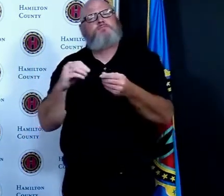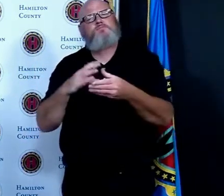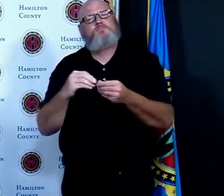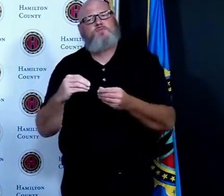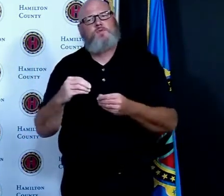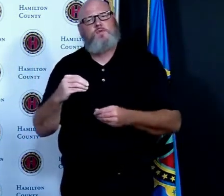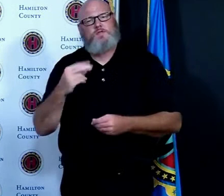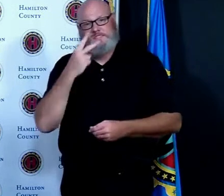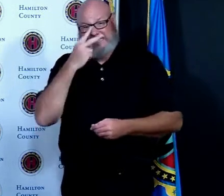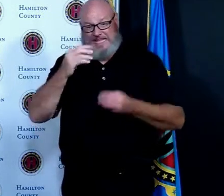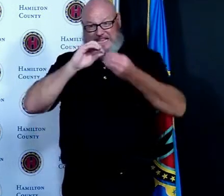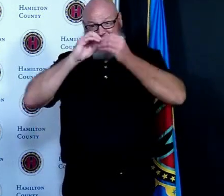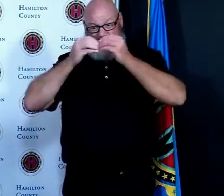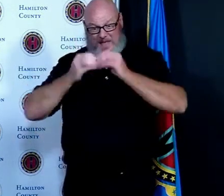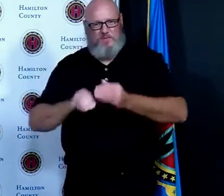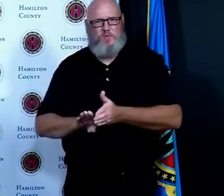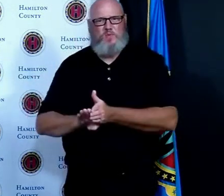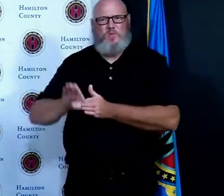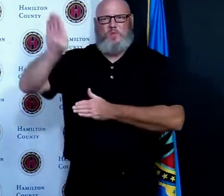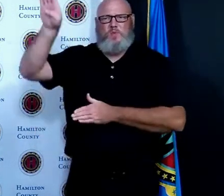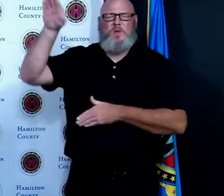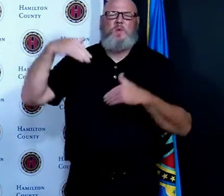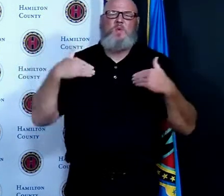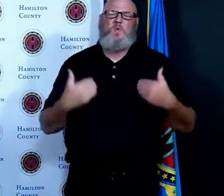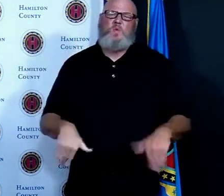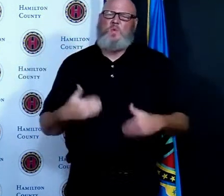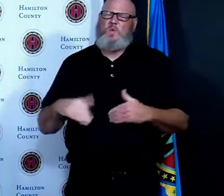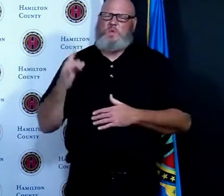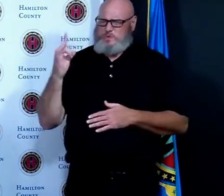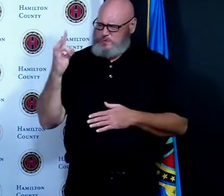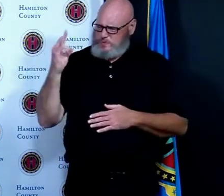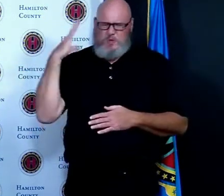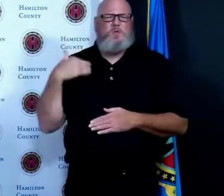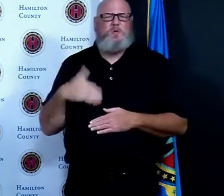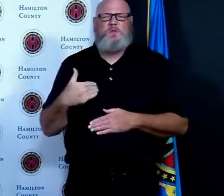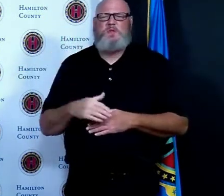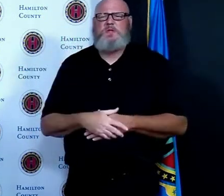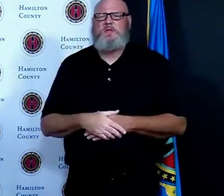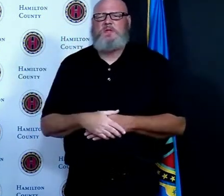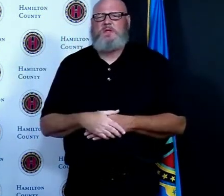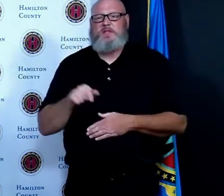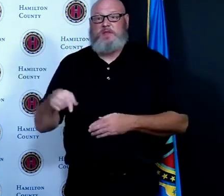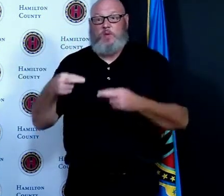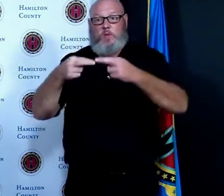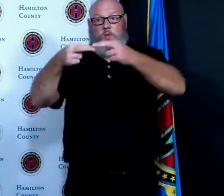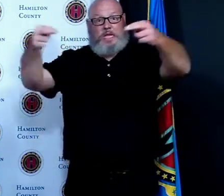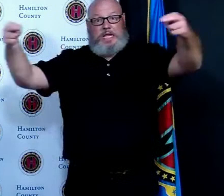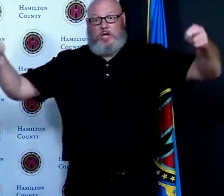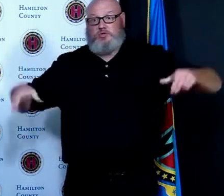the number of cases in fact the number of cases in the region is doubling every 10 to 14 days